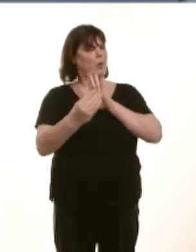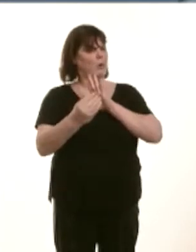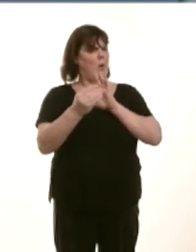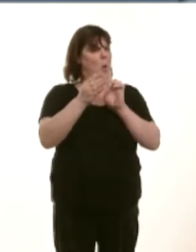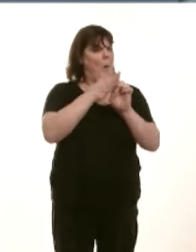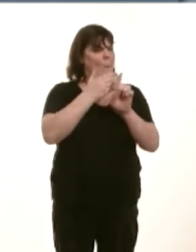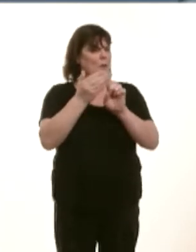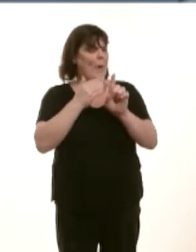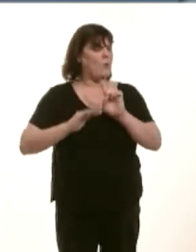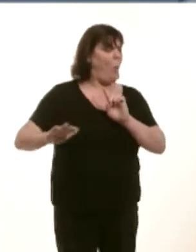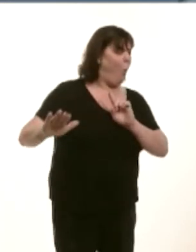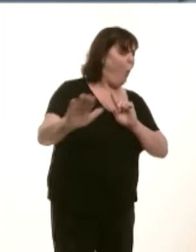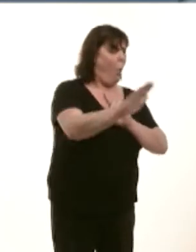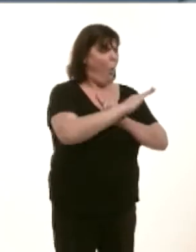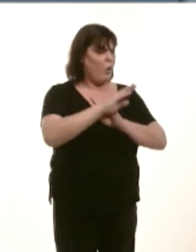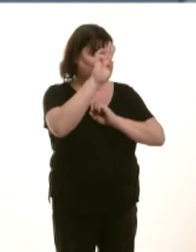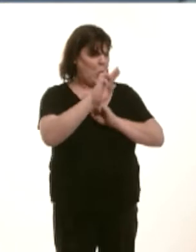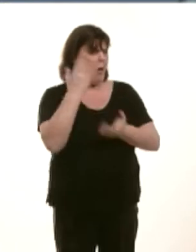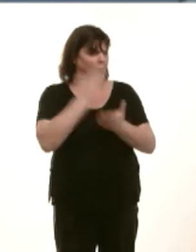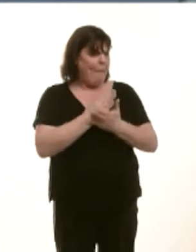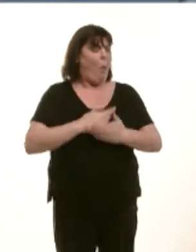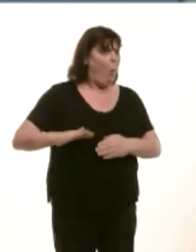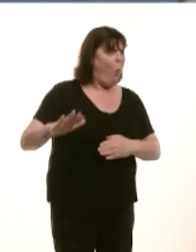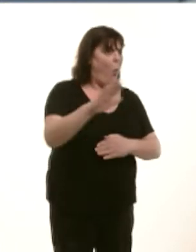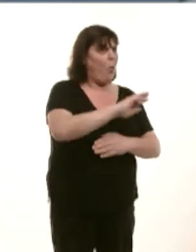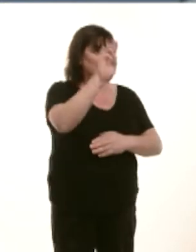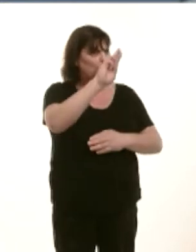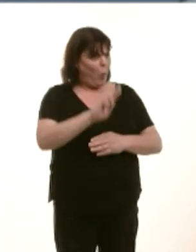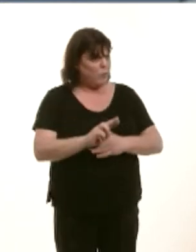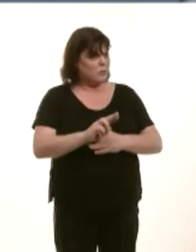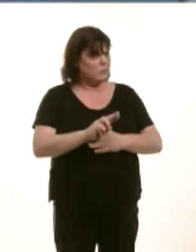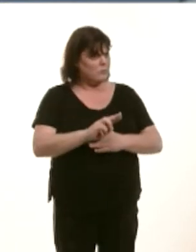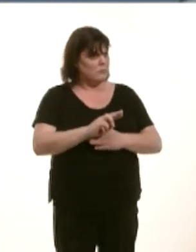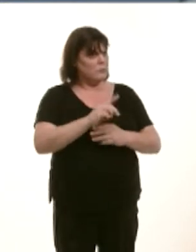I mean all schoolsóto promote the expectation that they may house children who would benefit